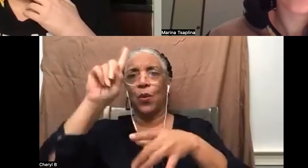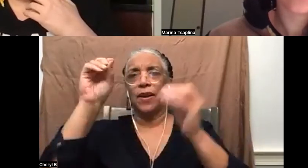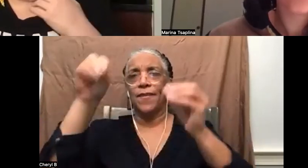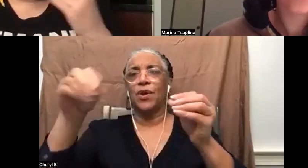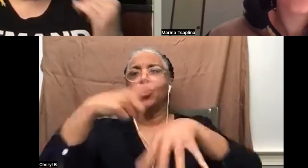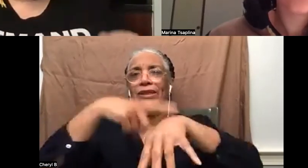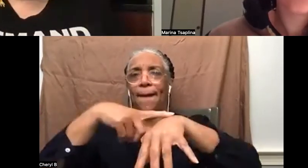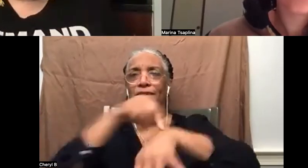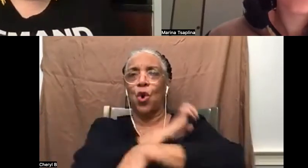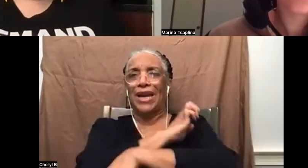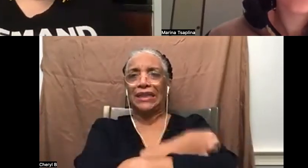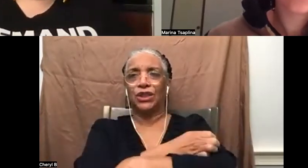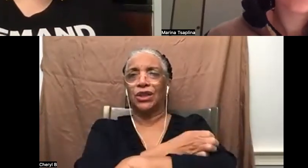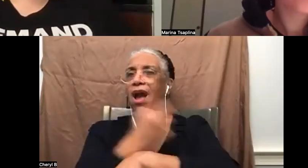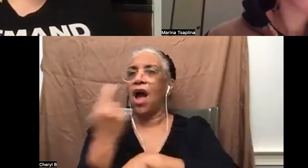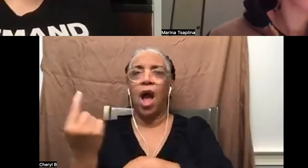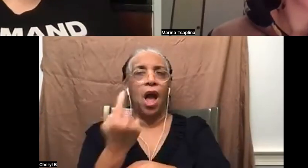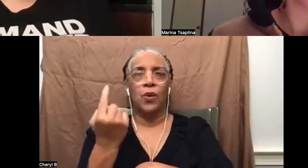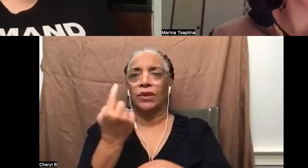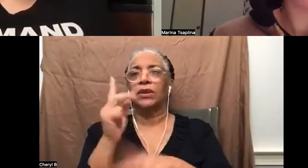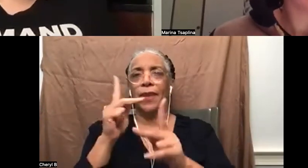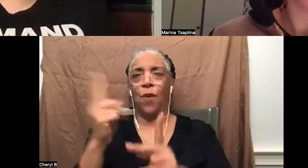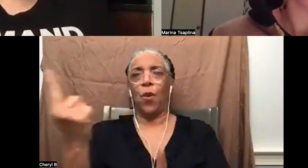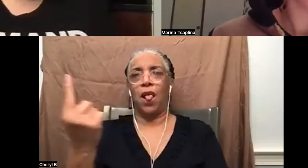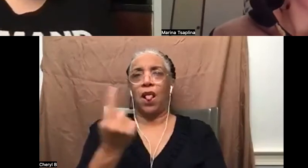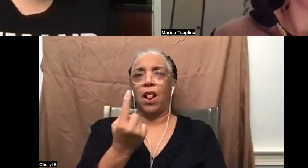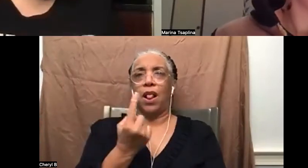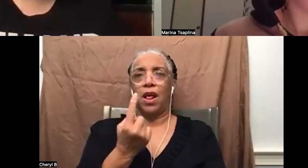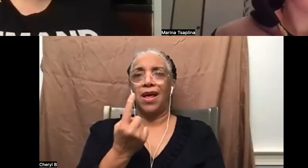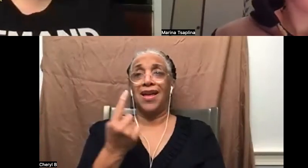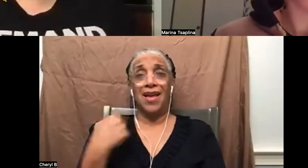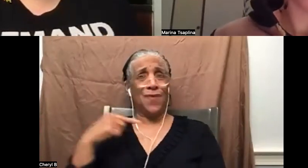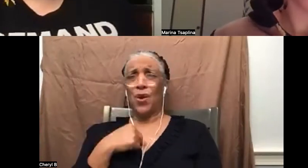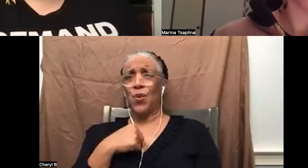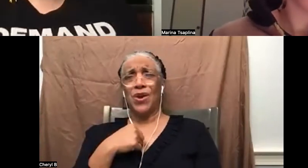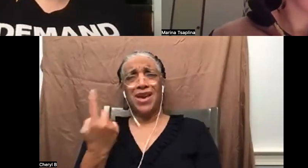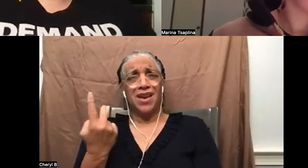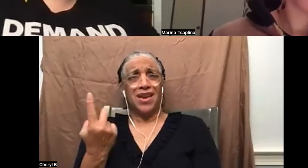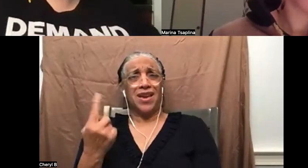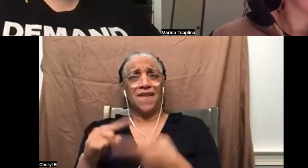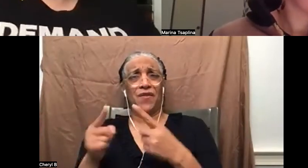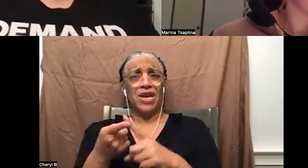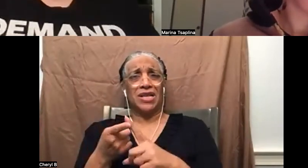There are always going to be people that will come along and say, "But we are allies." They are not really there for